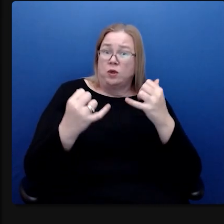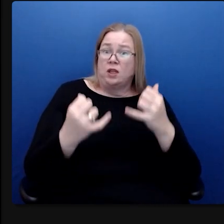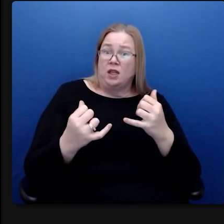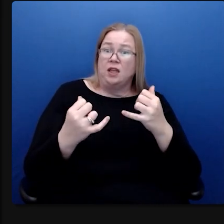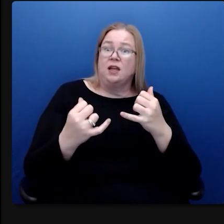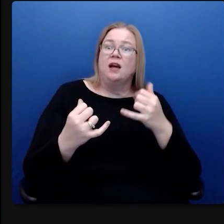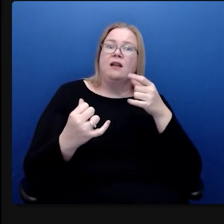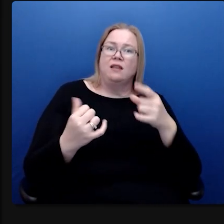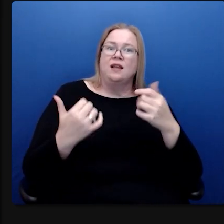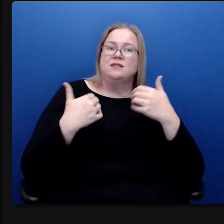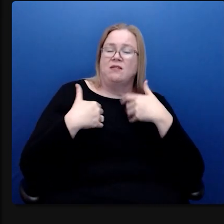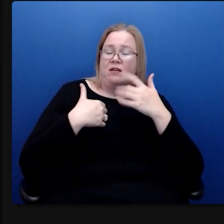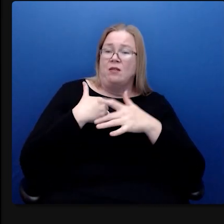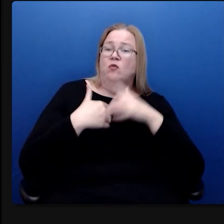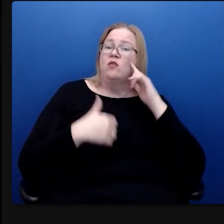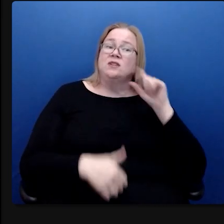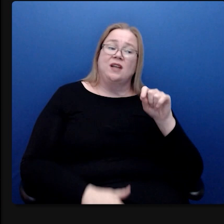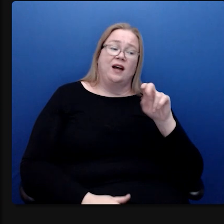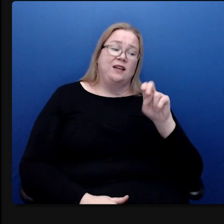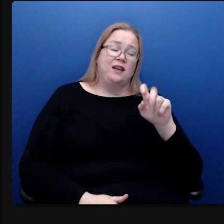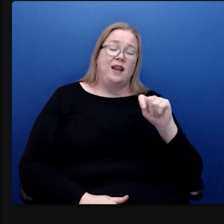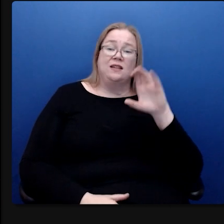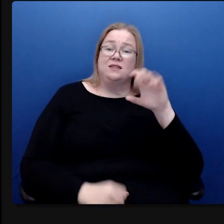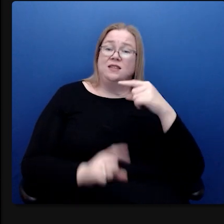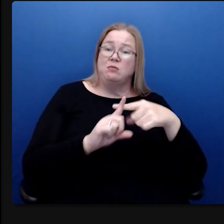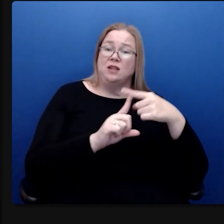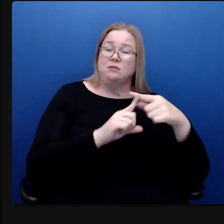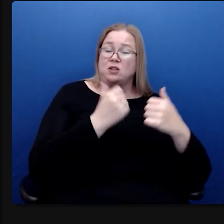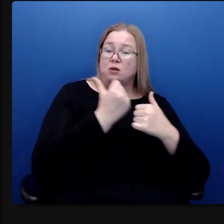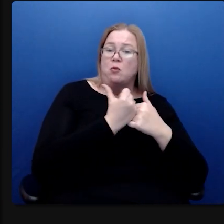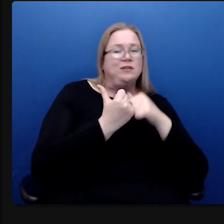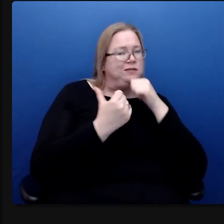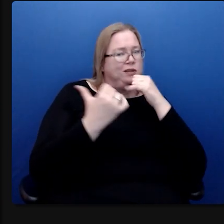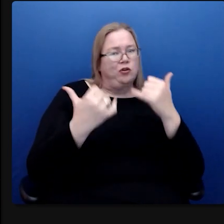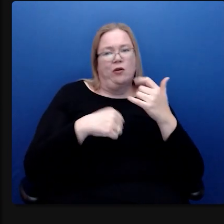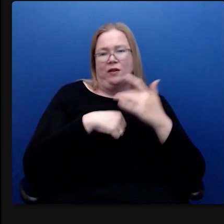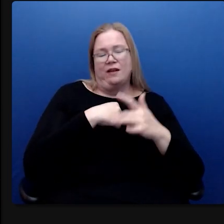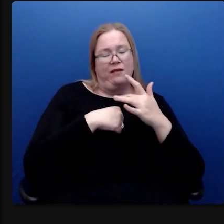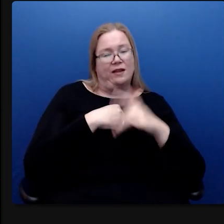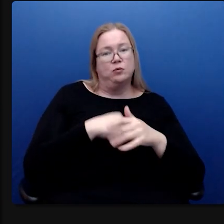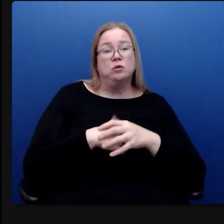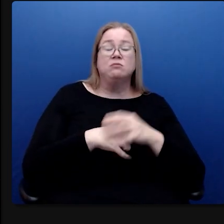Currently, this feature is available for. NET. C++ support is not currently available.